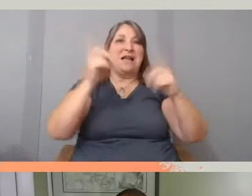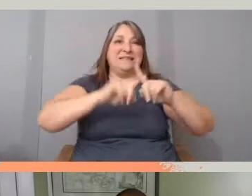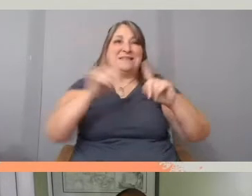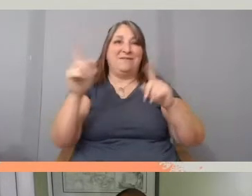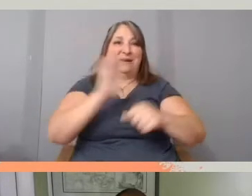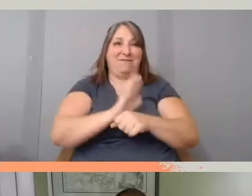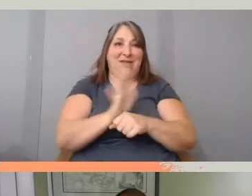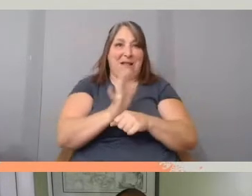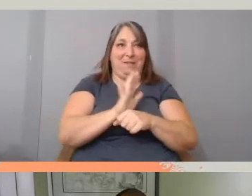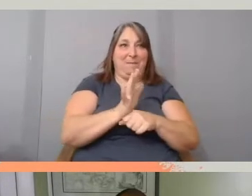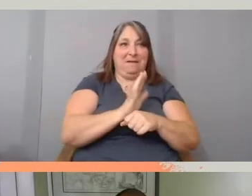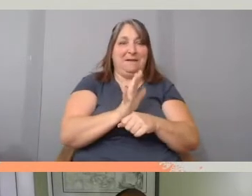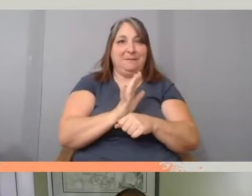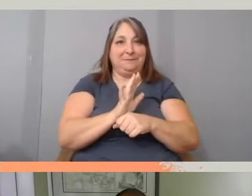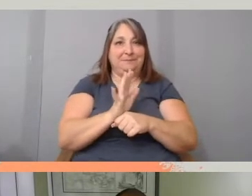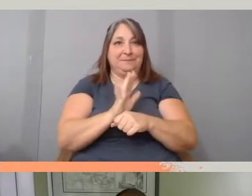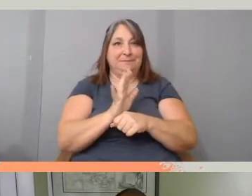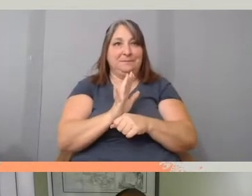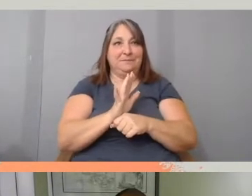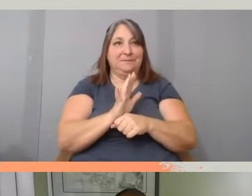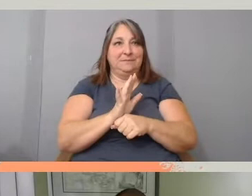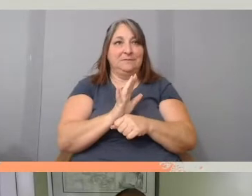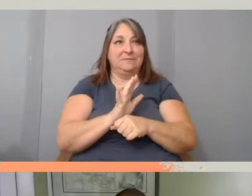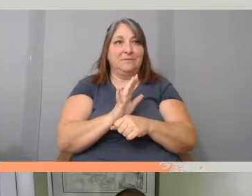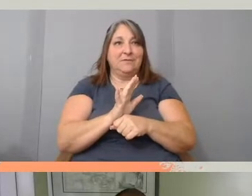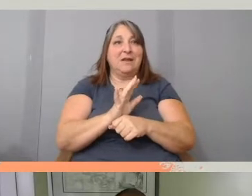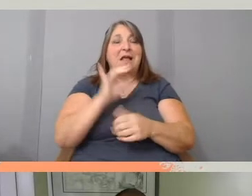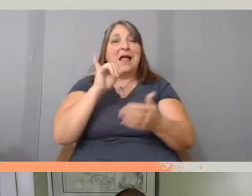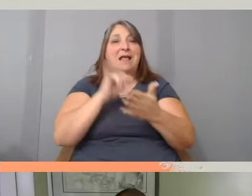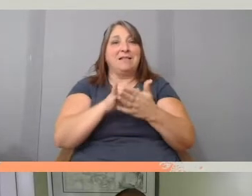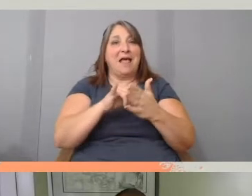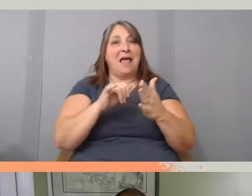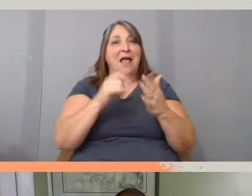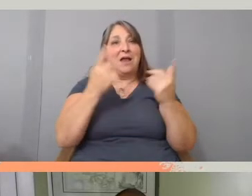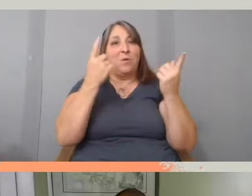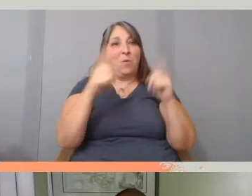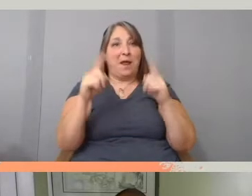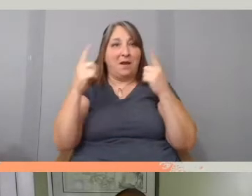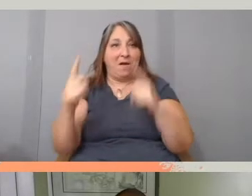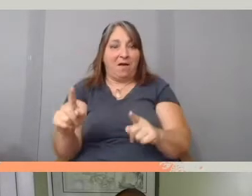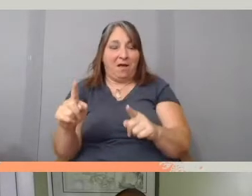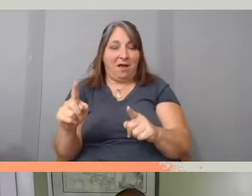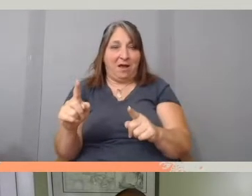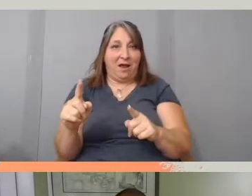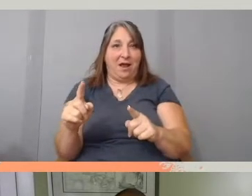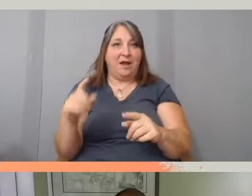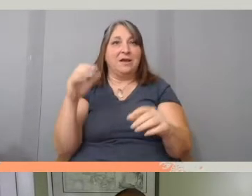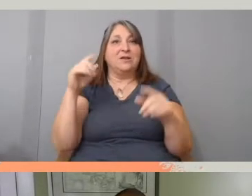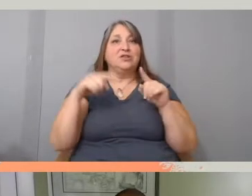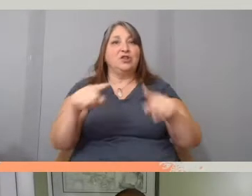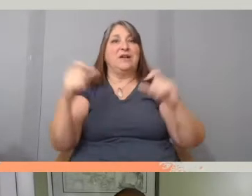And, you know, that kind of went on in the feedback screening process as well.